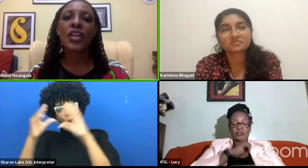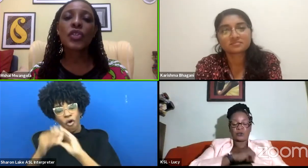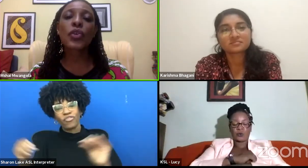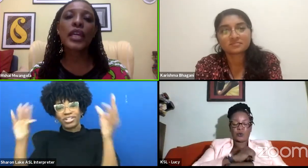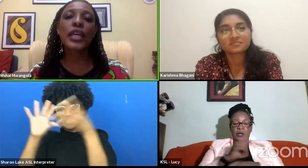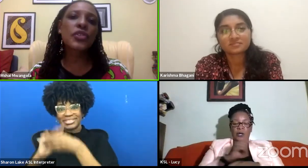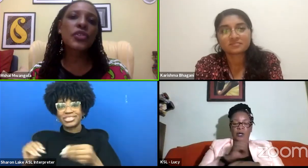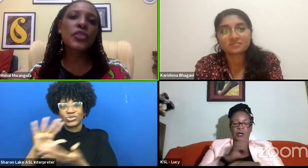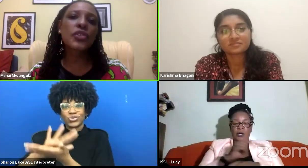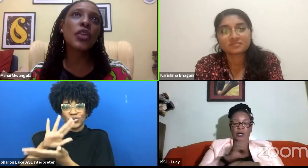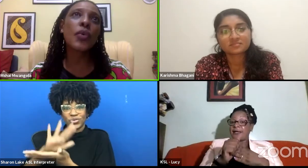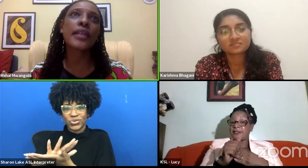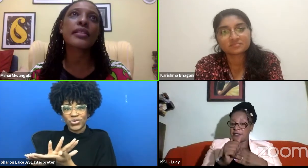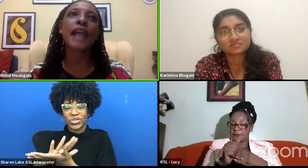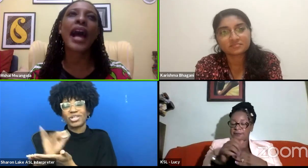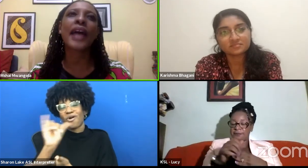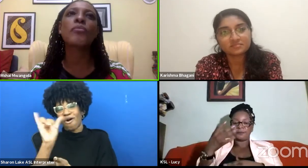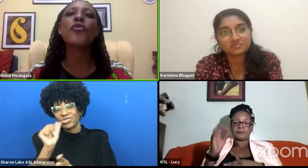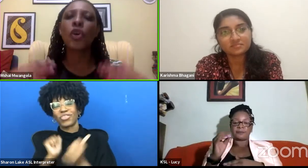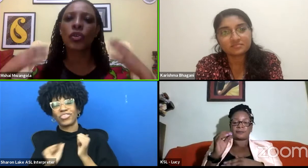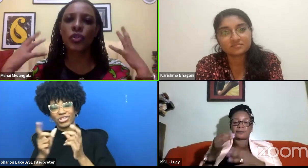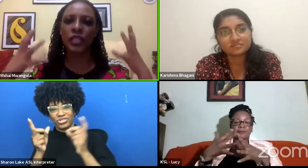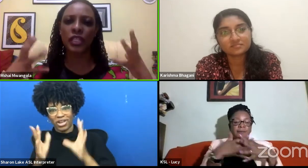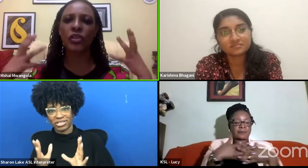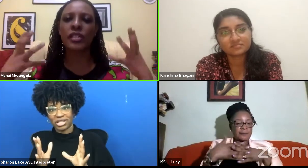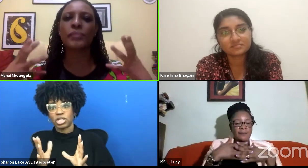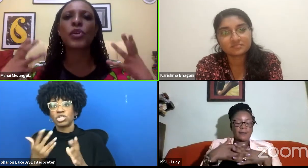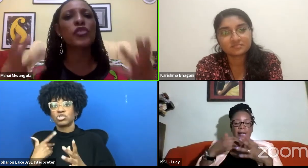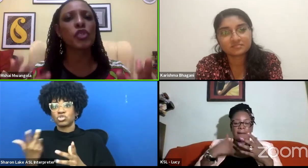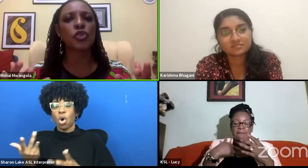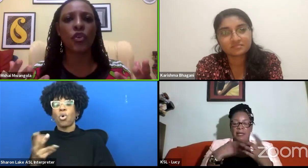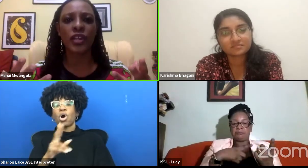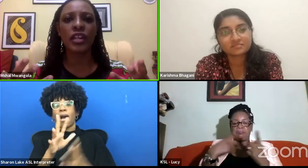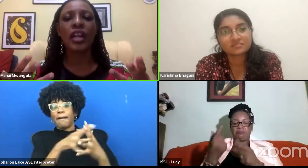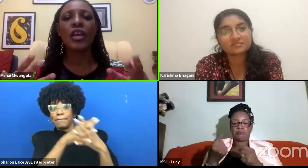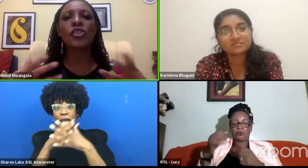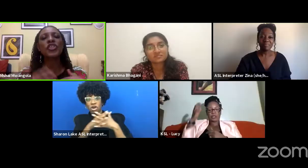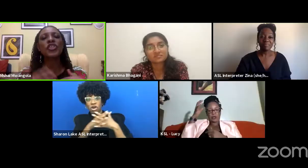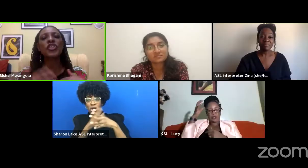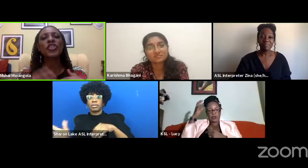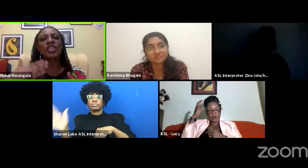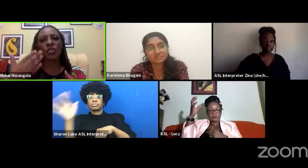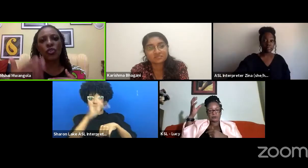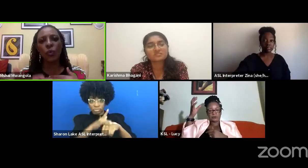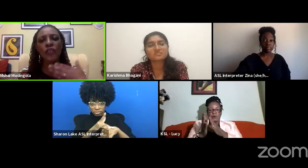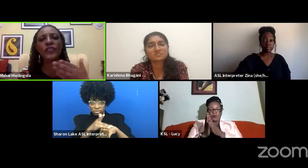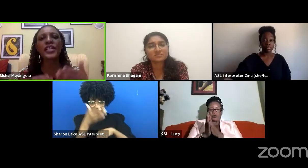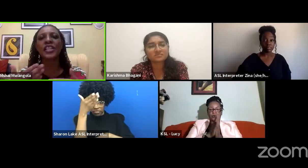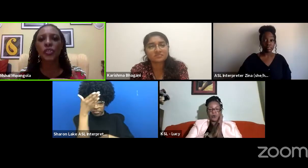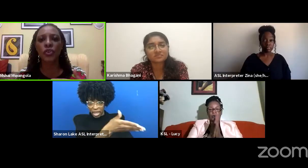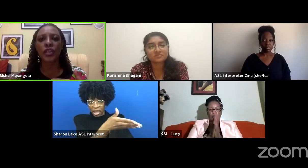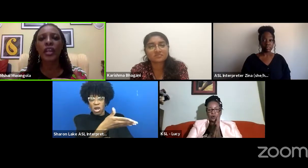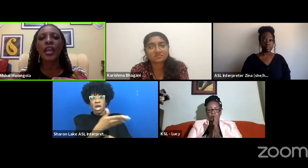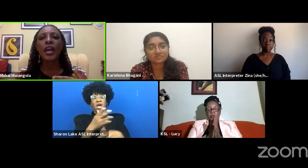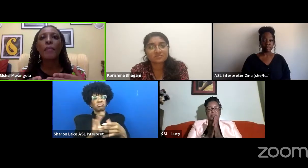So in the US, I moved on to this concept of story, not just to the traditional way of telling story,